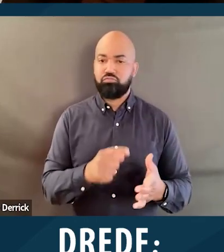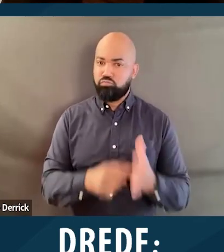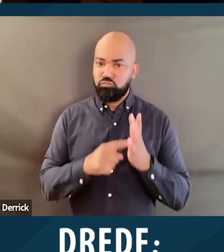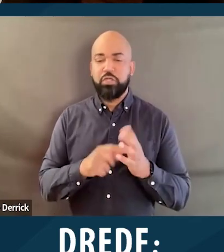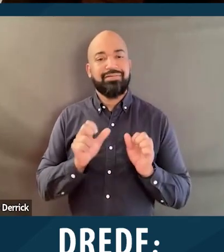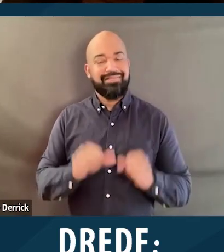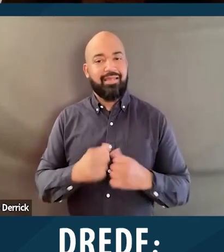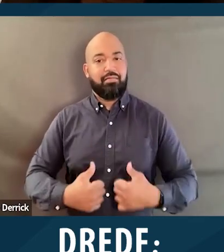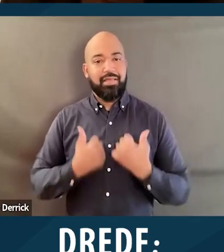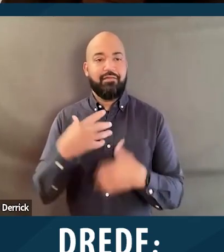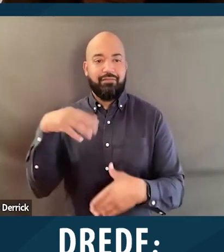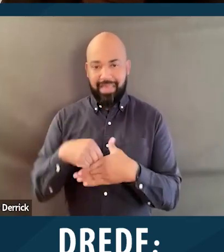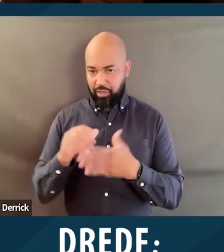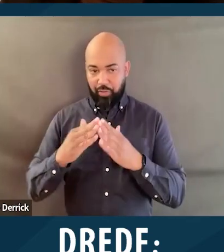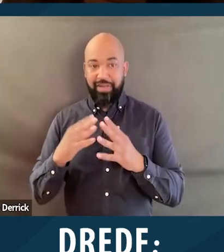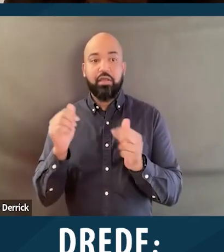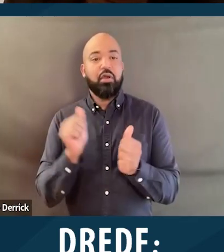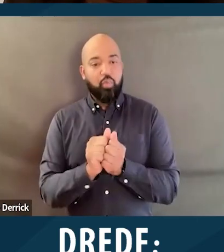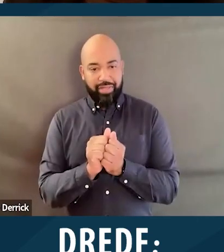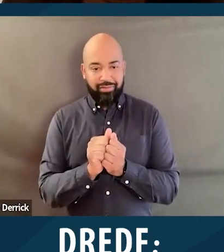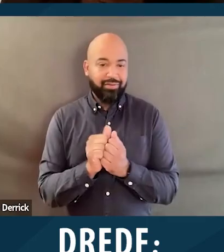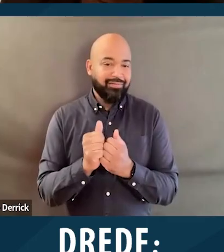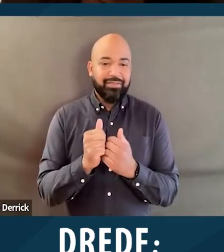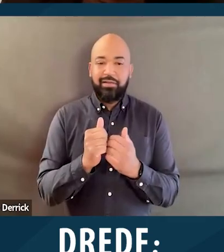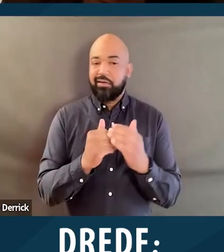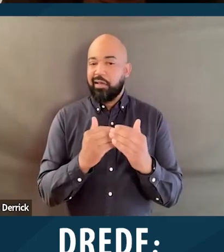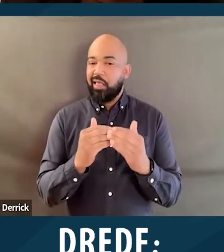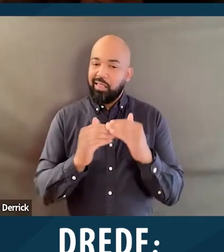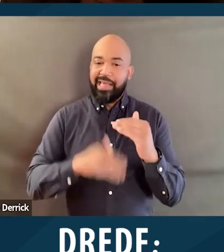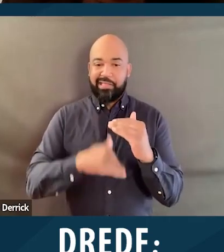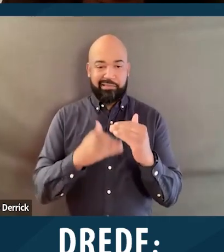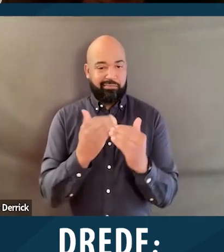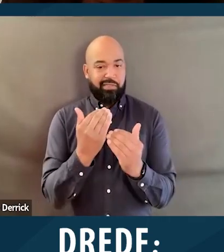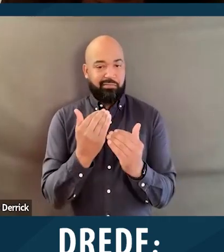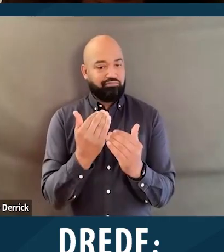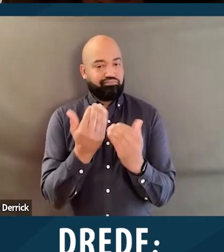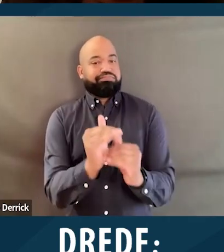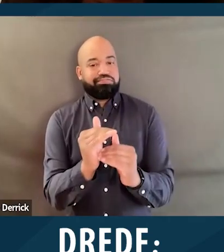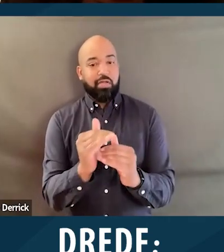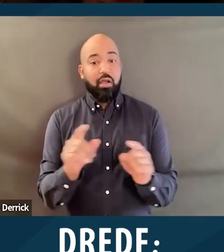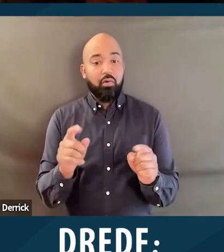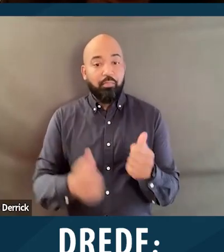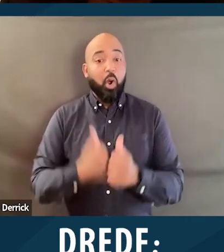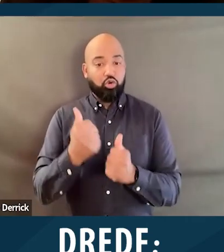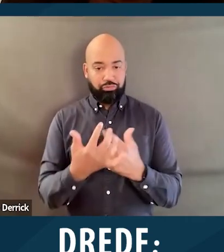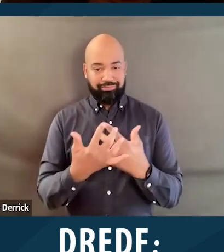which is the right to live in the community and the most integrated setting appropriate,